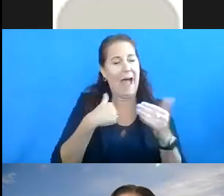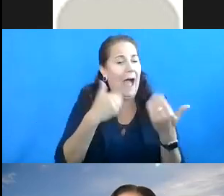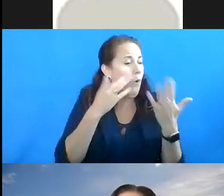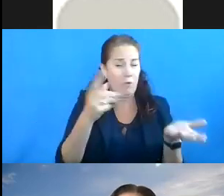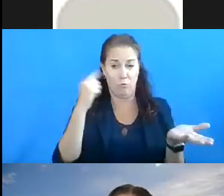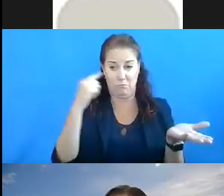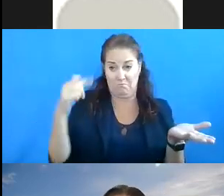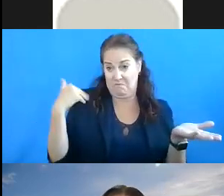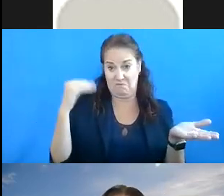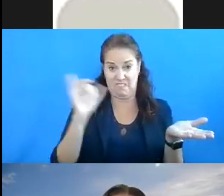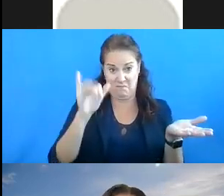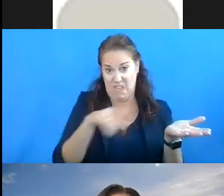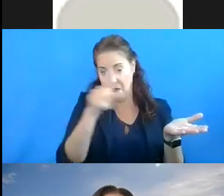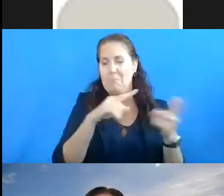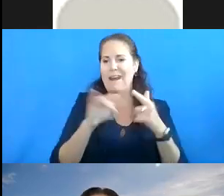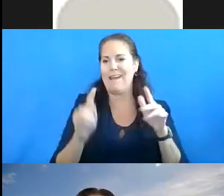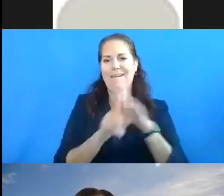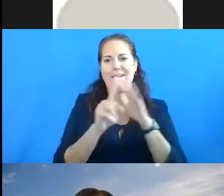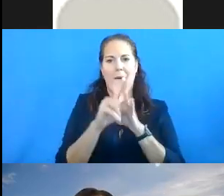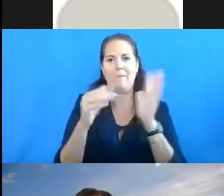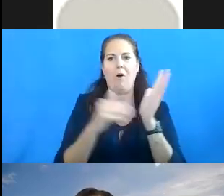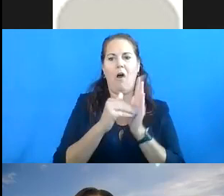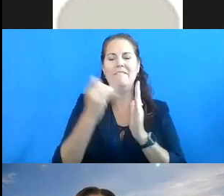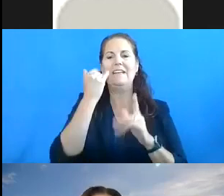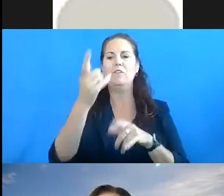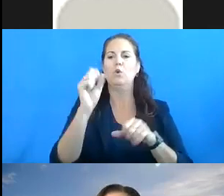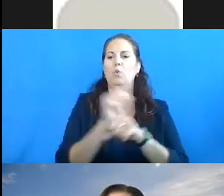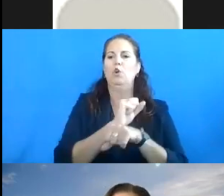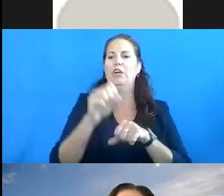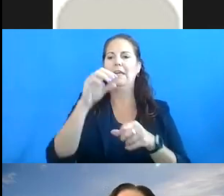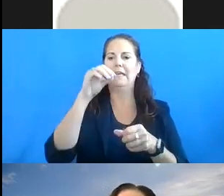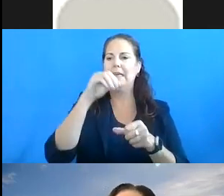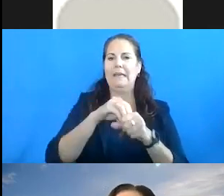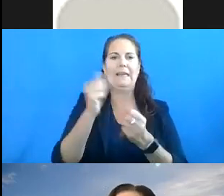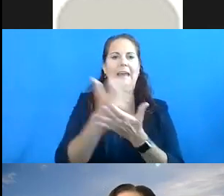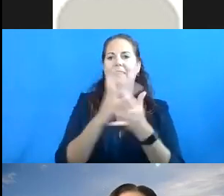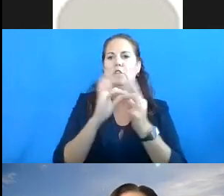but it comes up quite often if you work in anything to do with mental health and wellness,